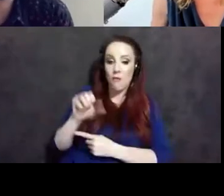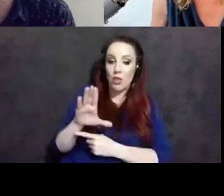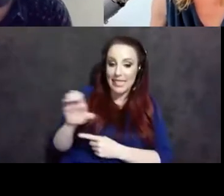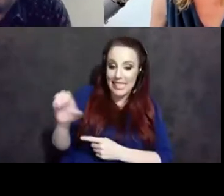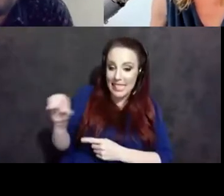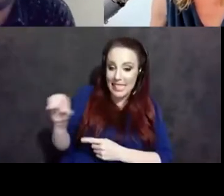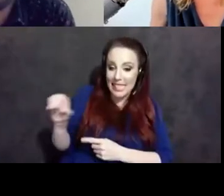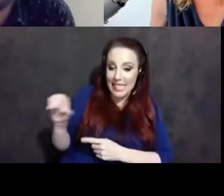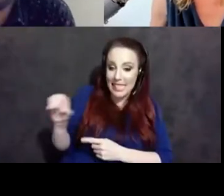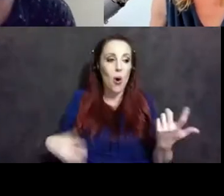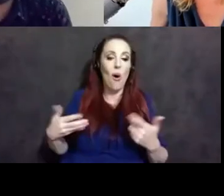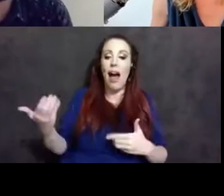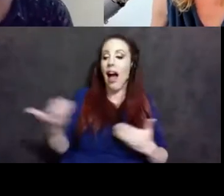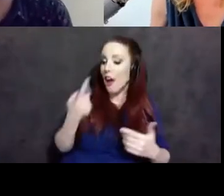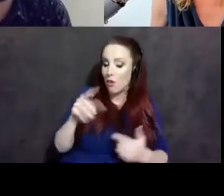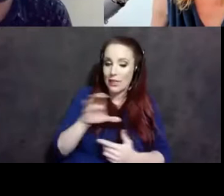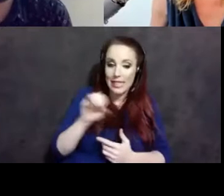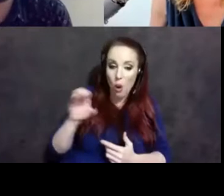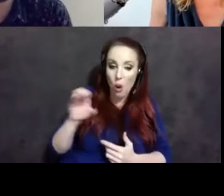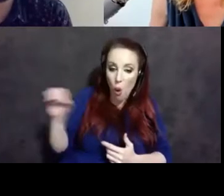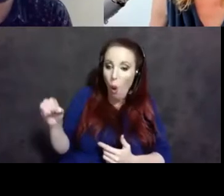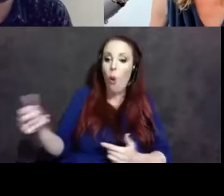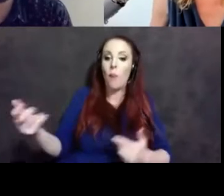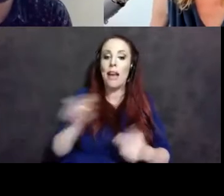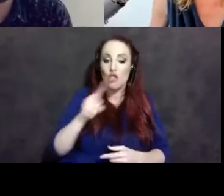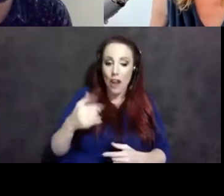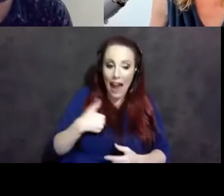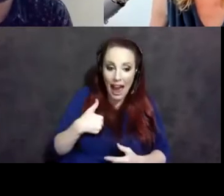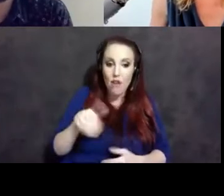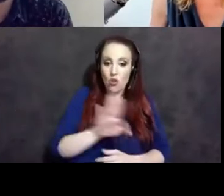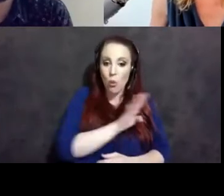get them on your board.